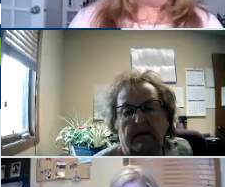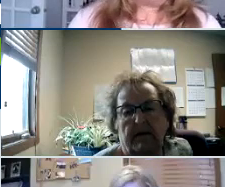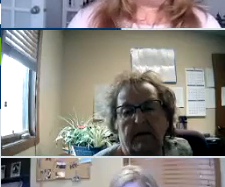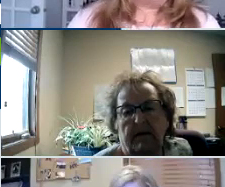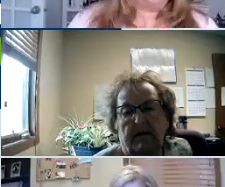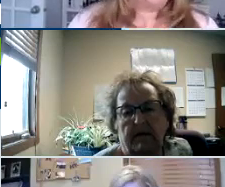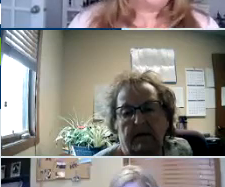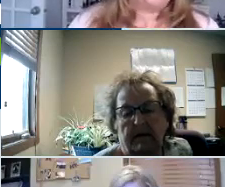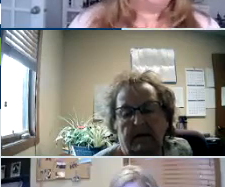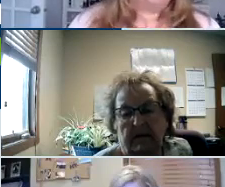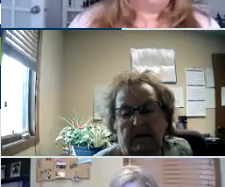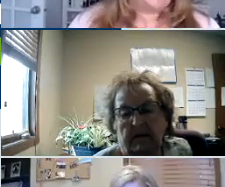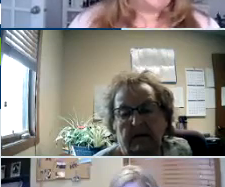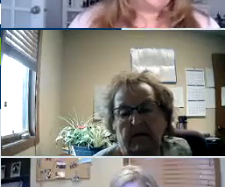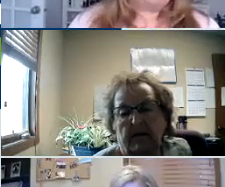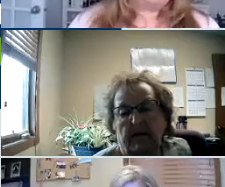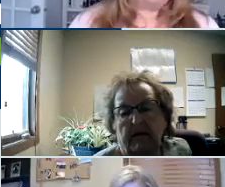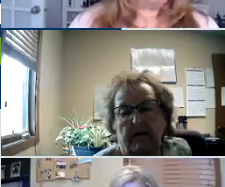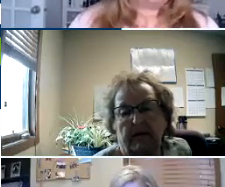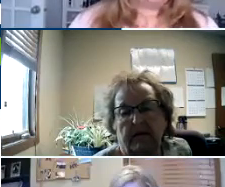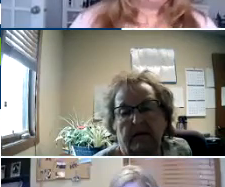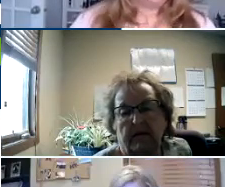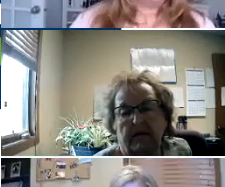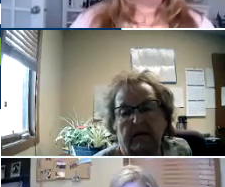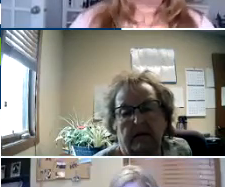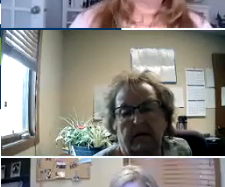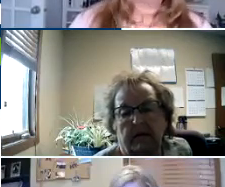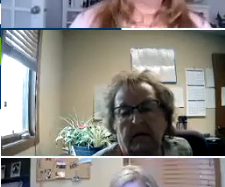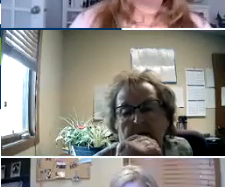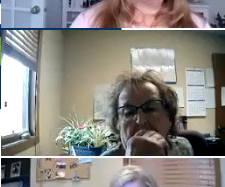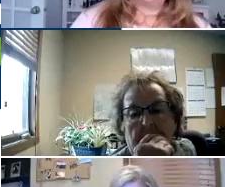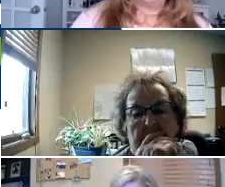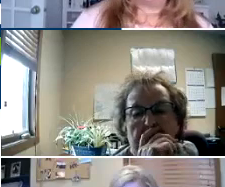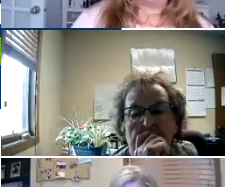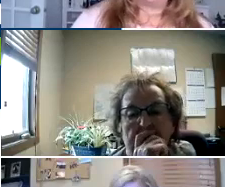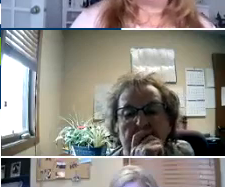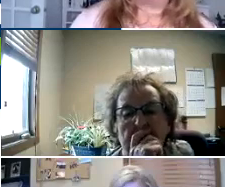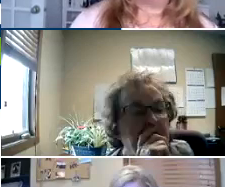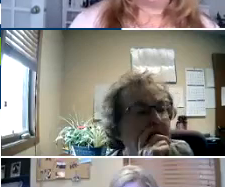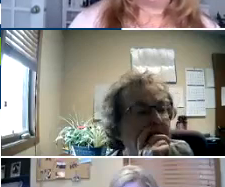After you've obtained the 245D license. So the process DHS has a great website on 245,